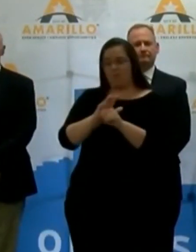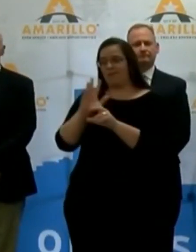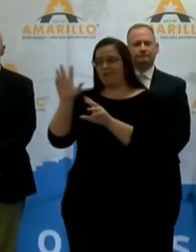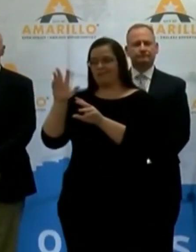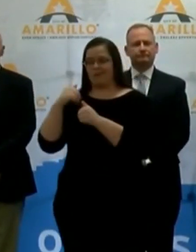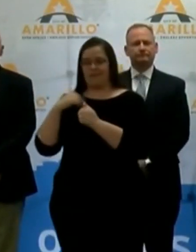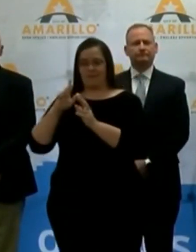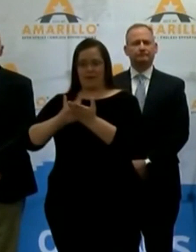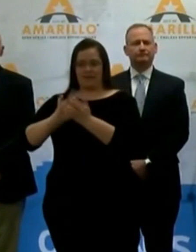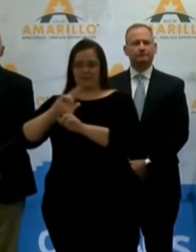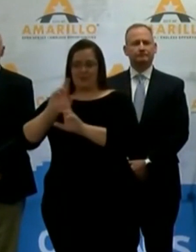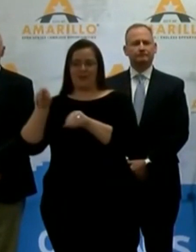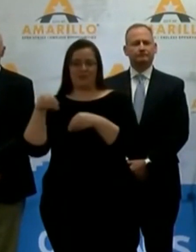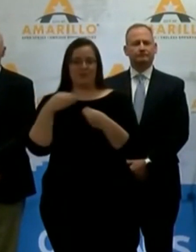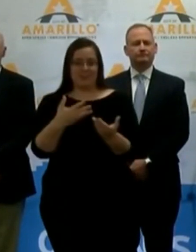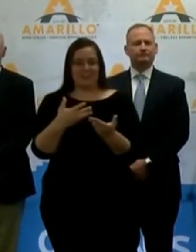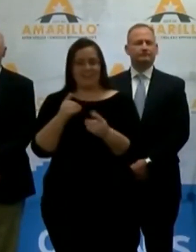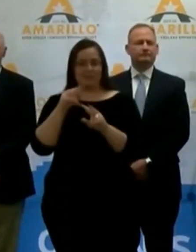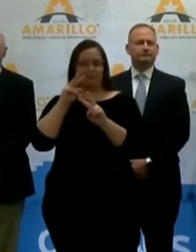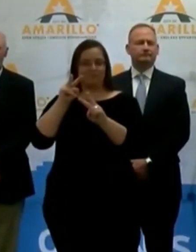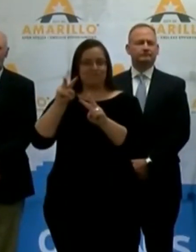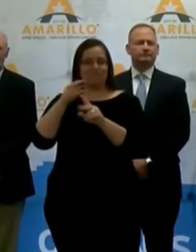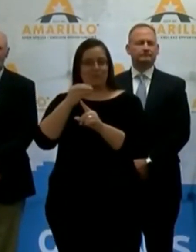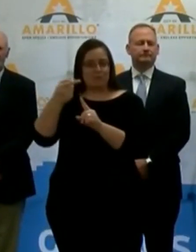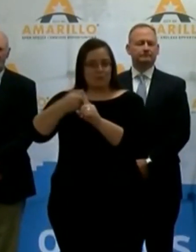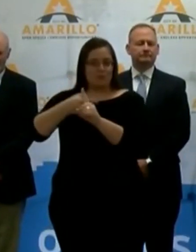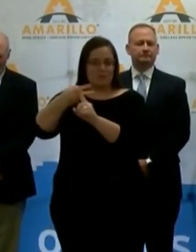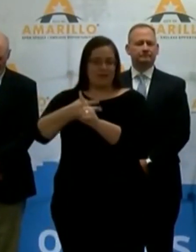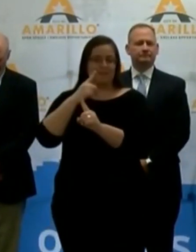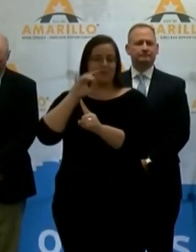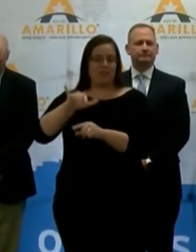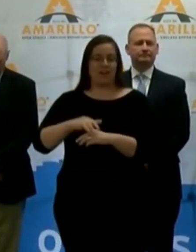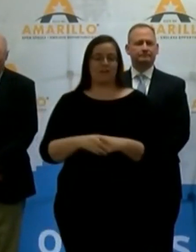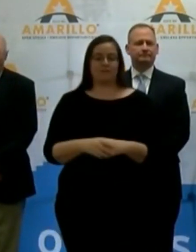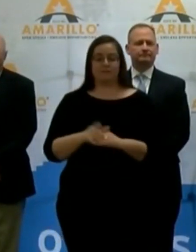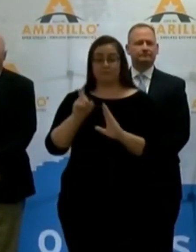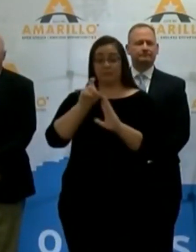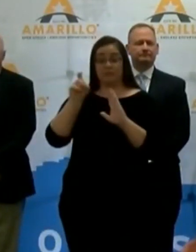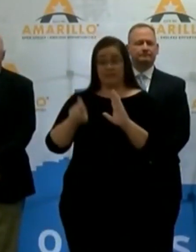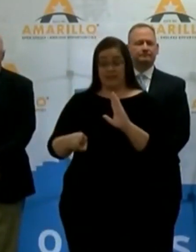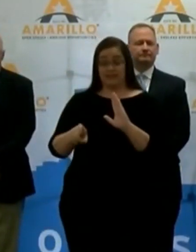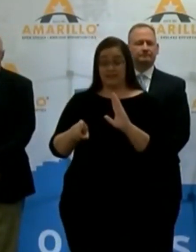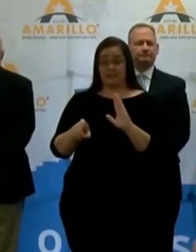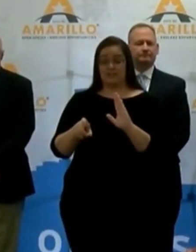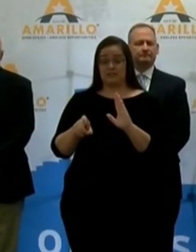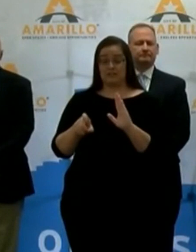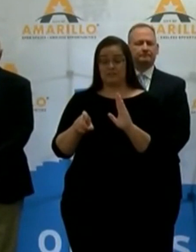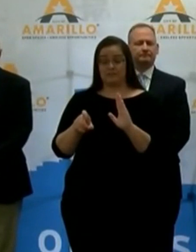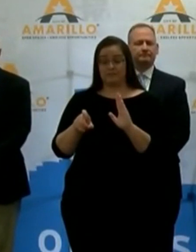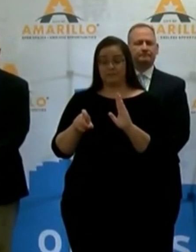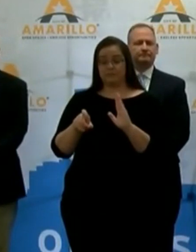AS WE TRANSITION, A FEW MONTHS FROM NOW THERE WILL BE MEDICATION AVAILABLE TO TREAT FROM NOW THERE WILL BE MEDICATION AVAILABLE TO TREAT PEOPLE WHO TEST POSITIVE. MEDICATION AVAILABLE TO TREAT PEOPLE WHO TEST POSITIVE. STEPHANIE: THE GOVERNOR SAID THE